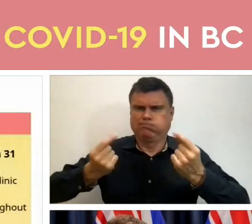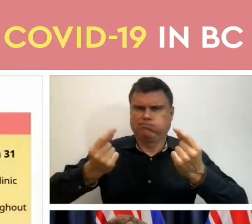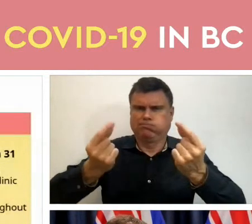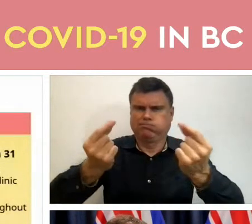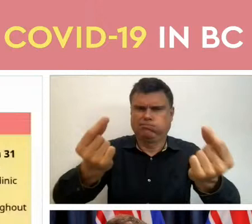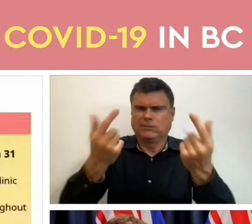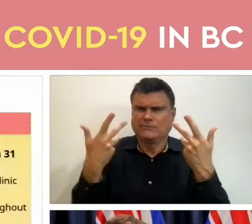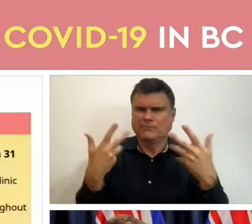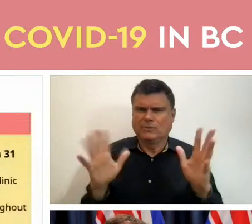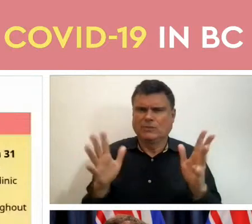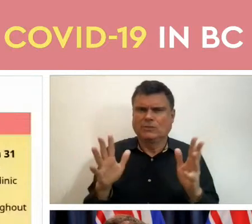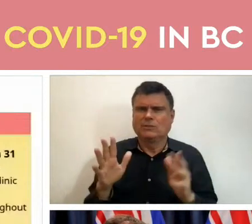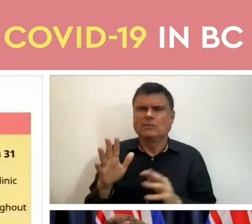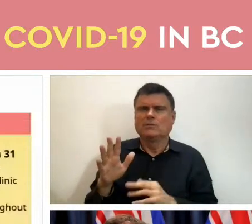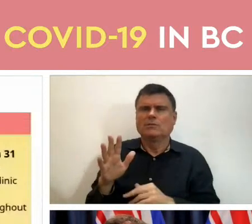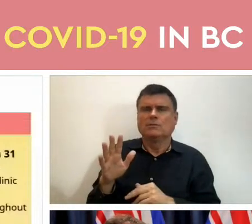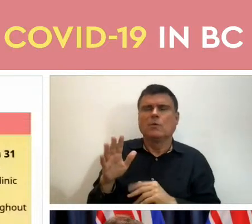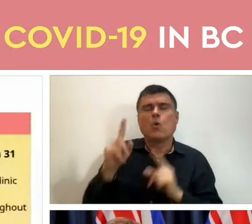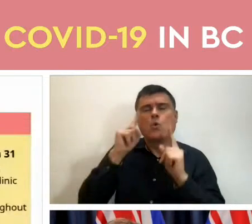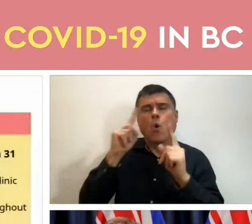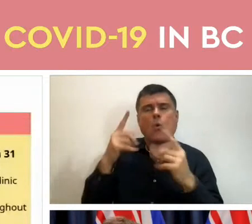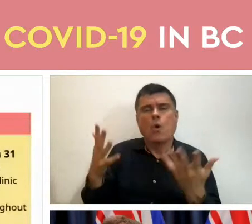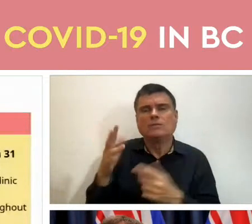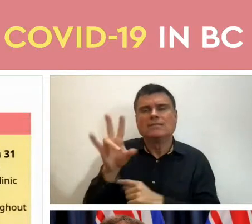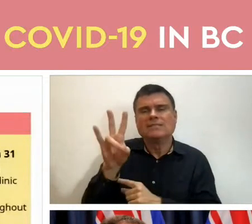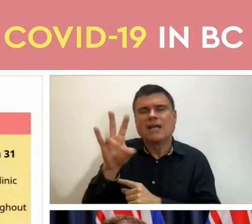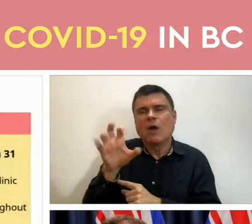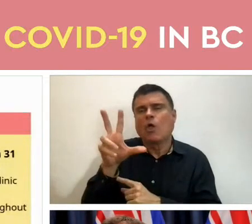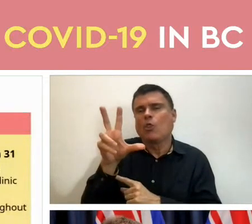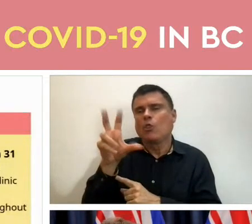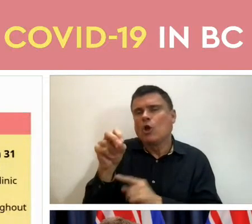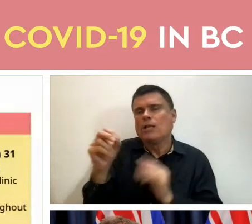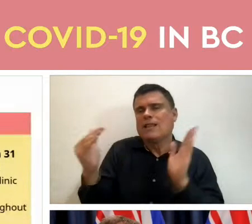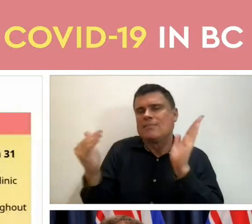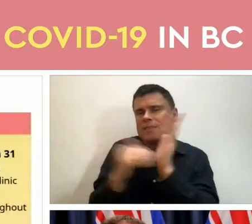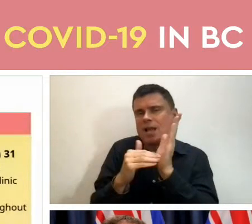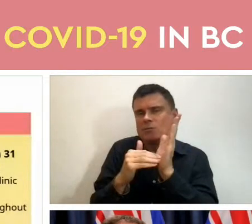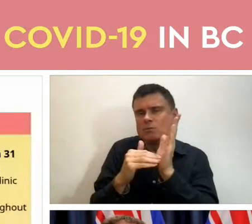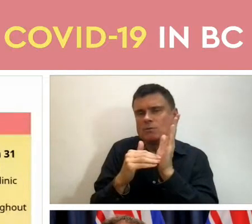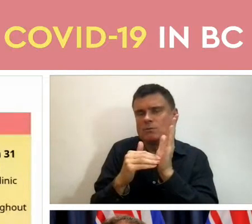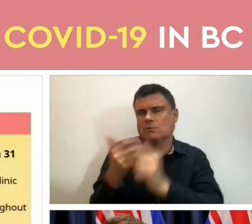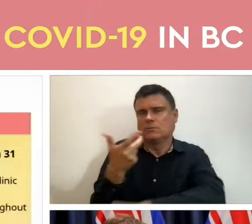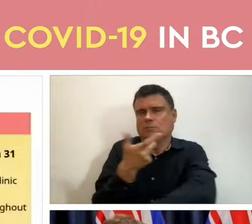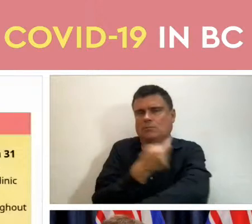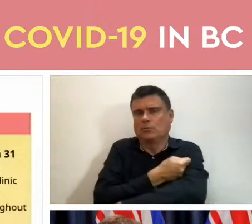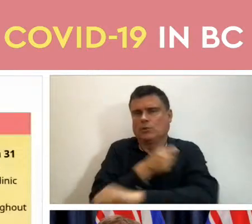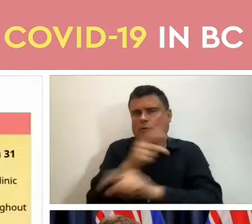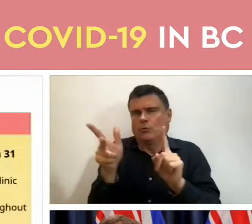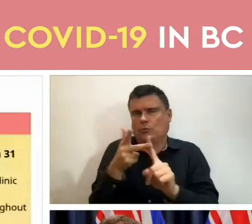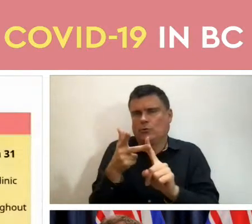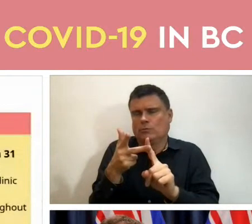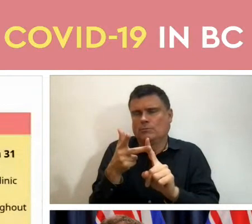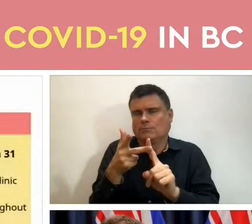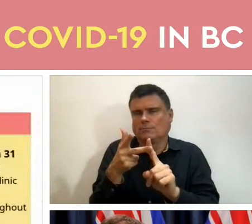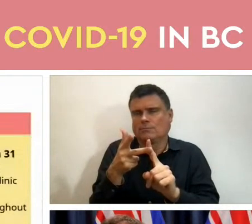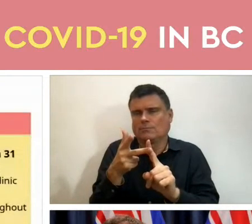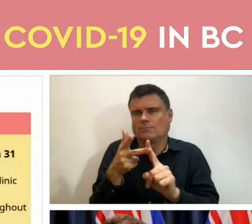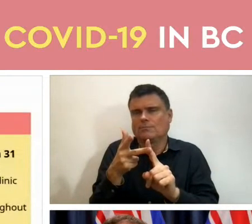And that booster program would originally we said end of may but now with 35% will be